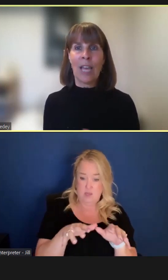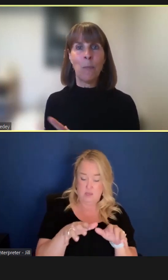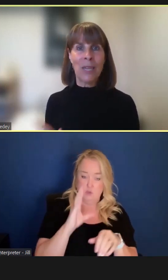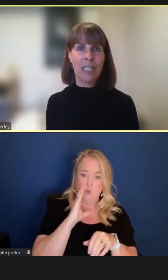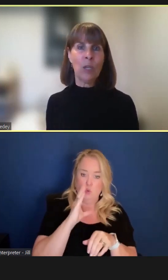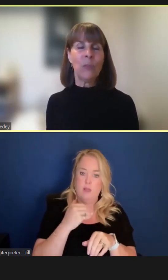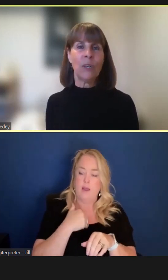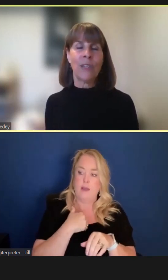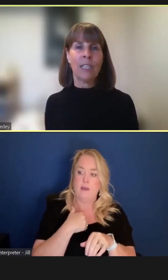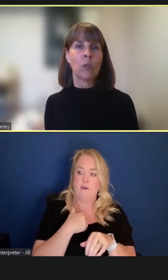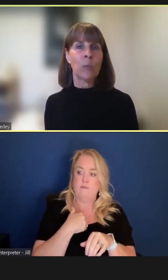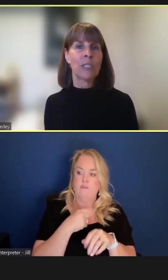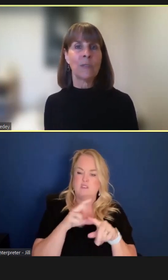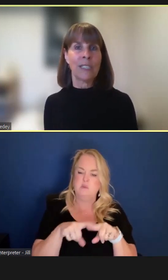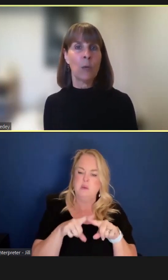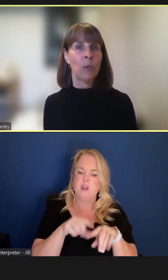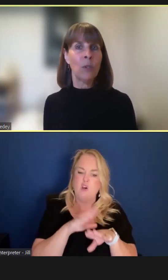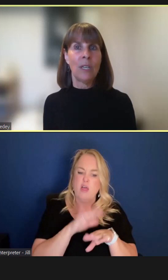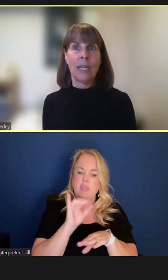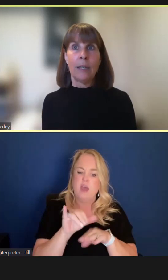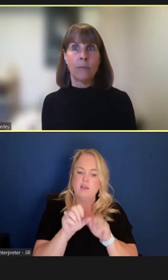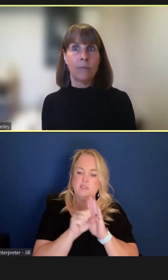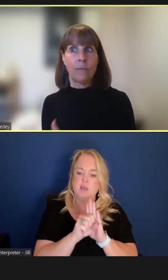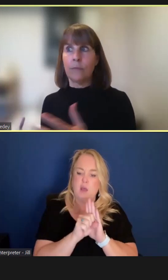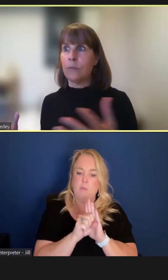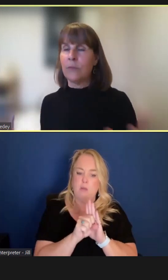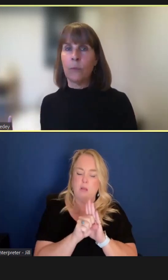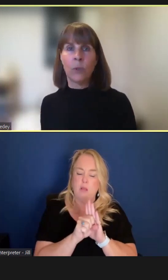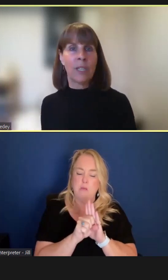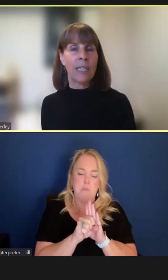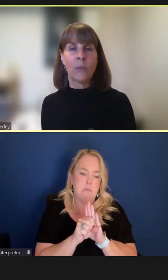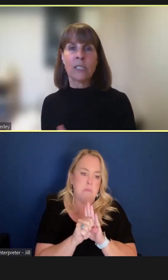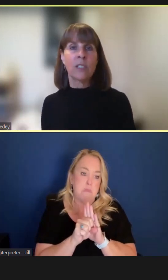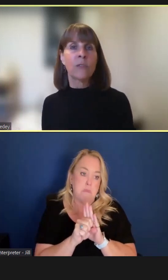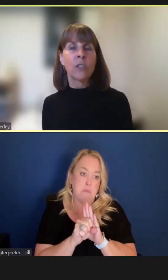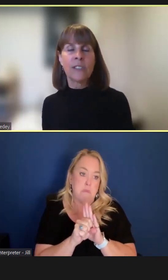makeup of that normative sample were they was it a diverse sample